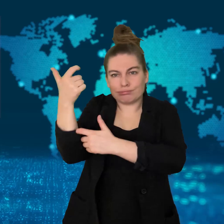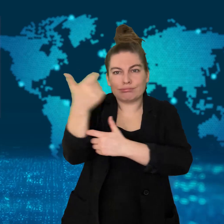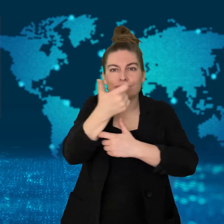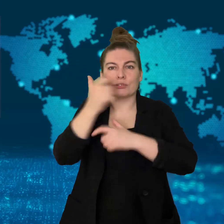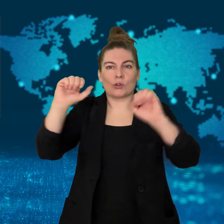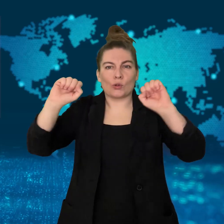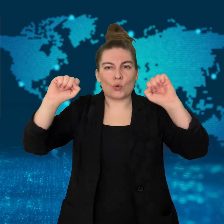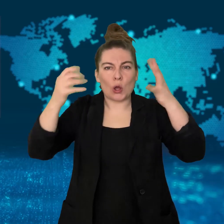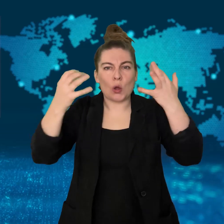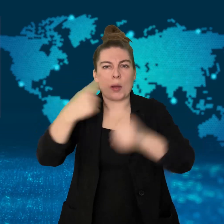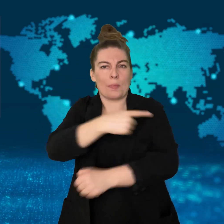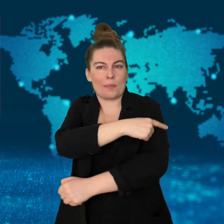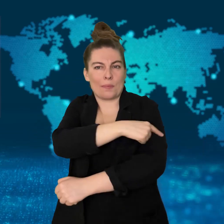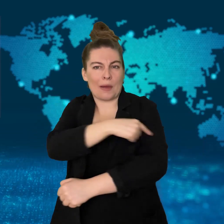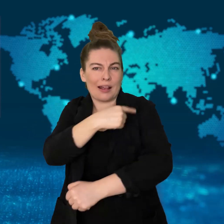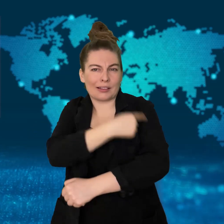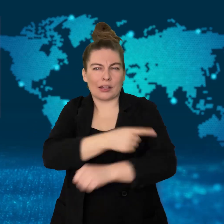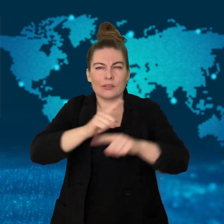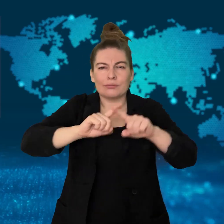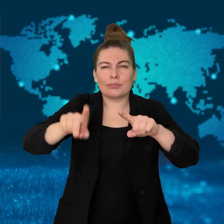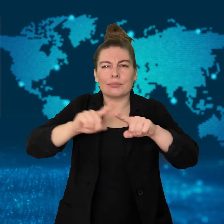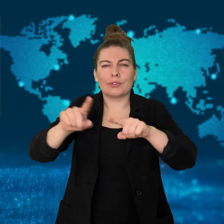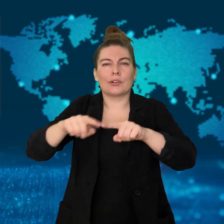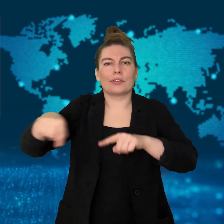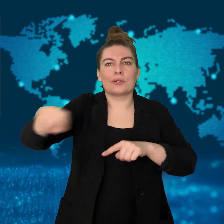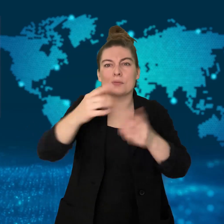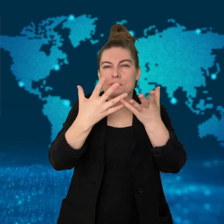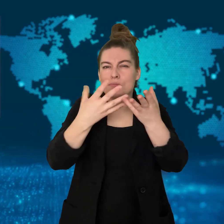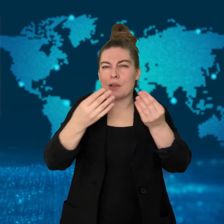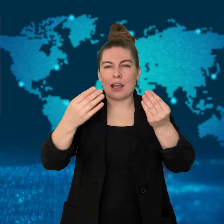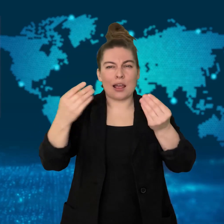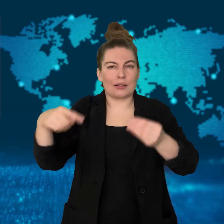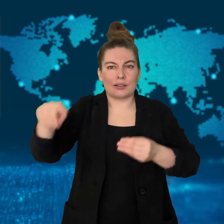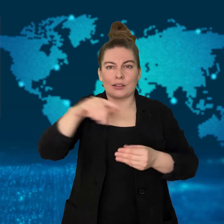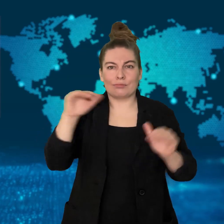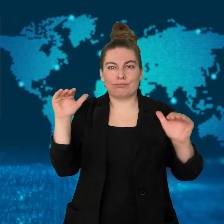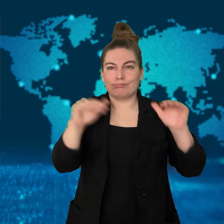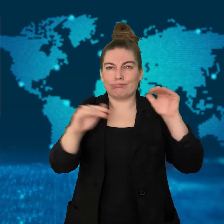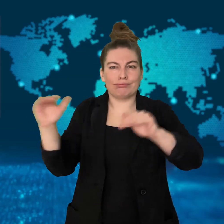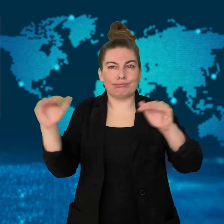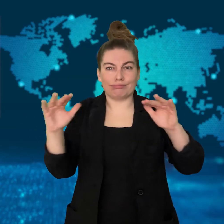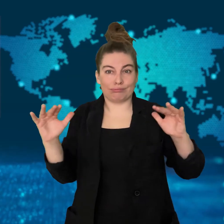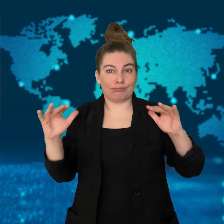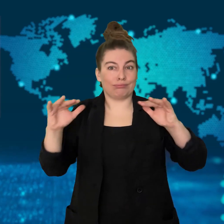and other emergency services reported to the scene.